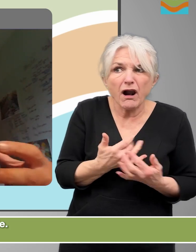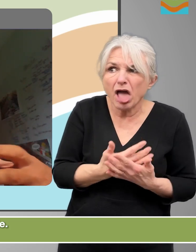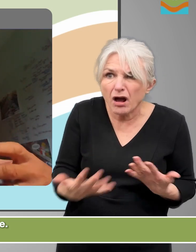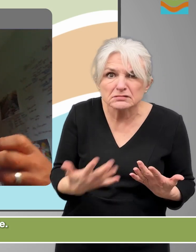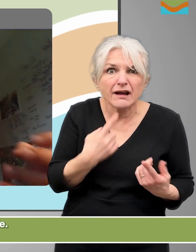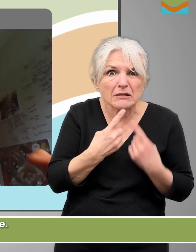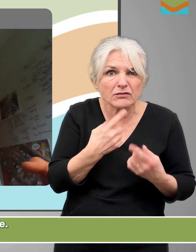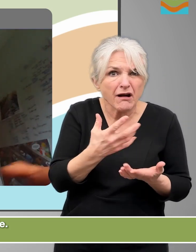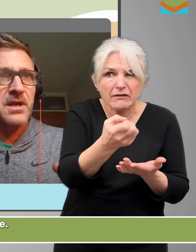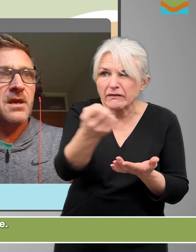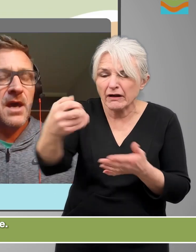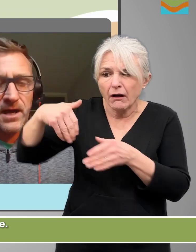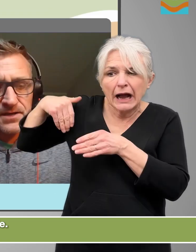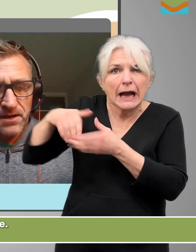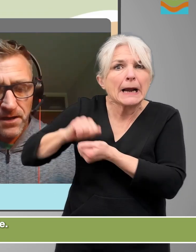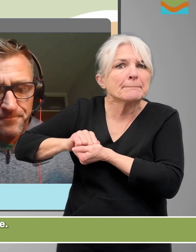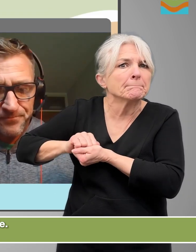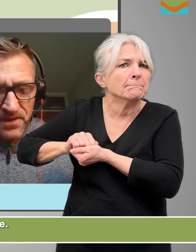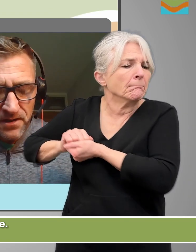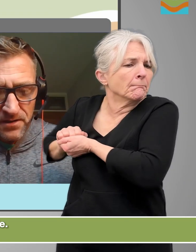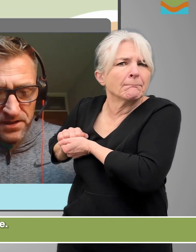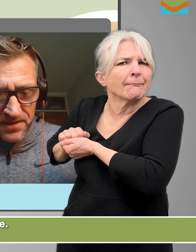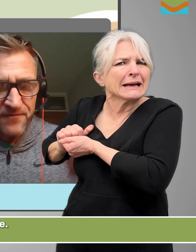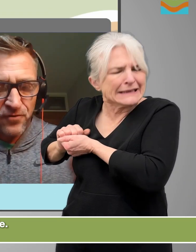is just simply inaccessible. And so therefore,